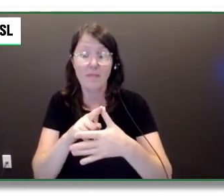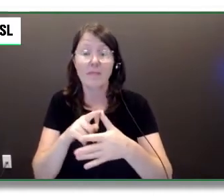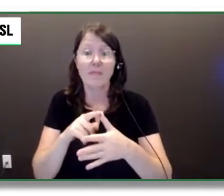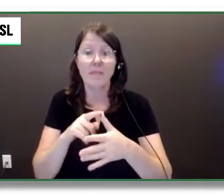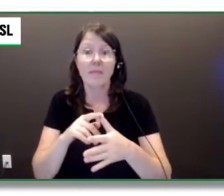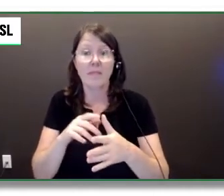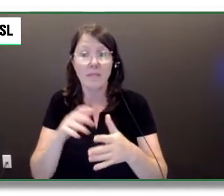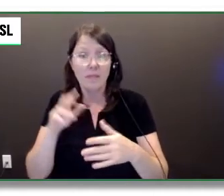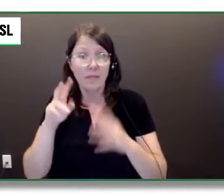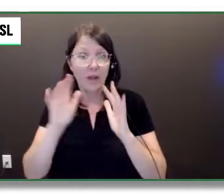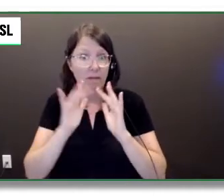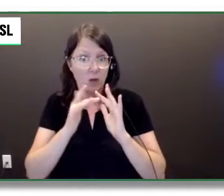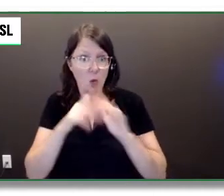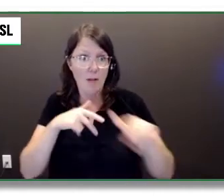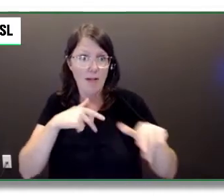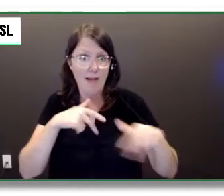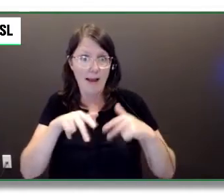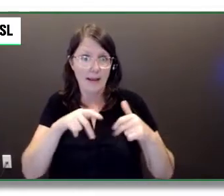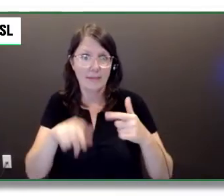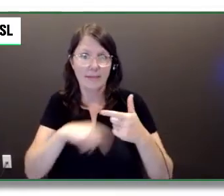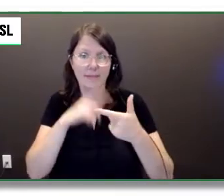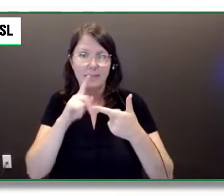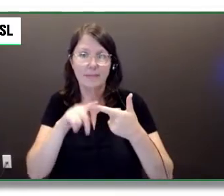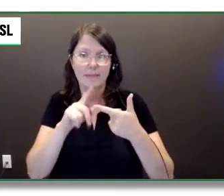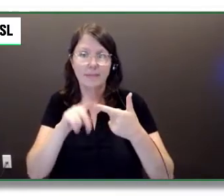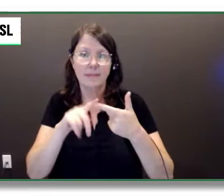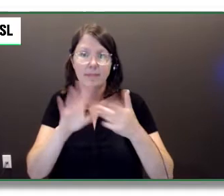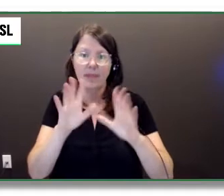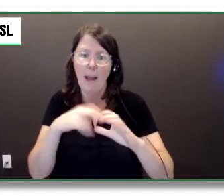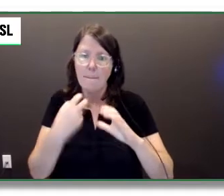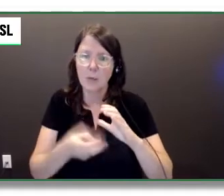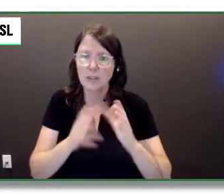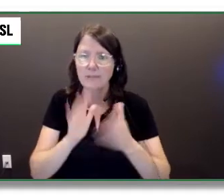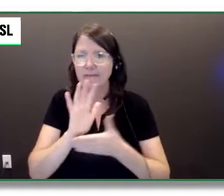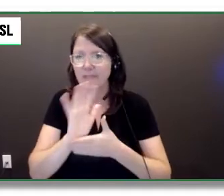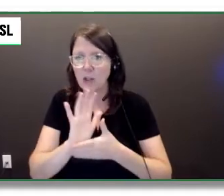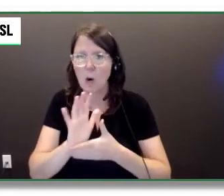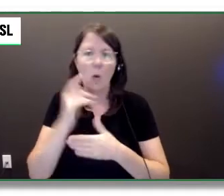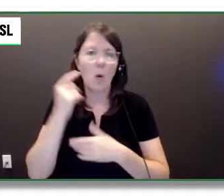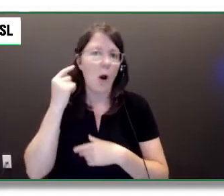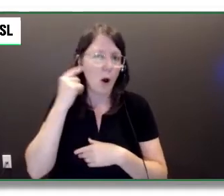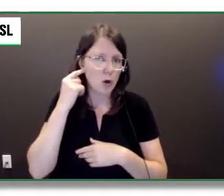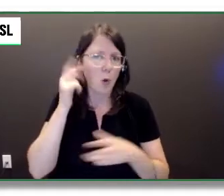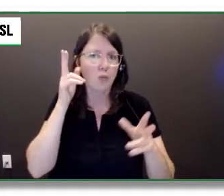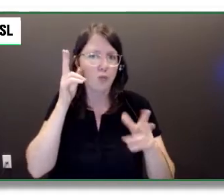four - guided online workshops and nature walks, five - podcasts and documentaries